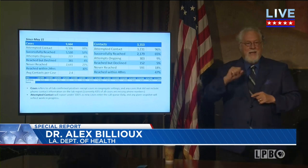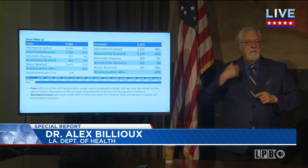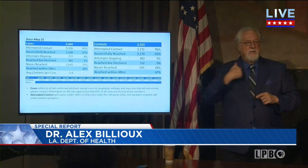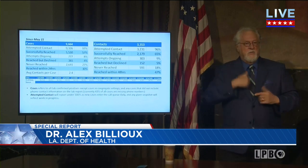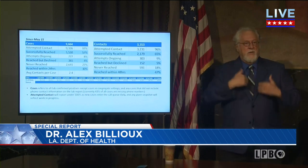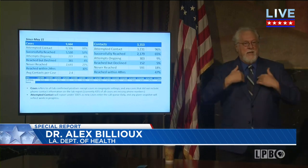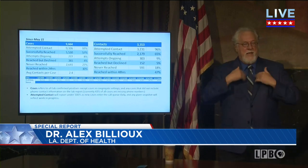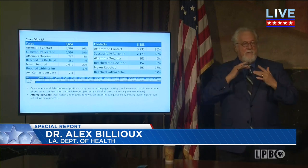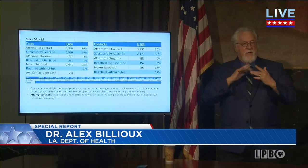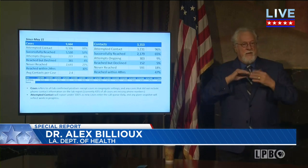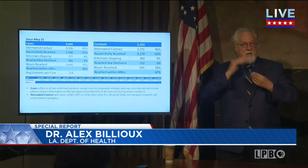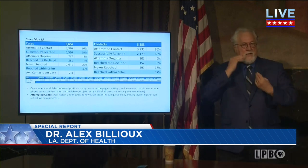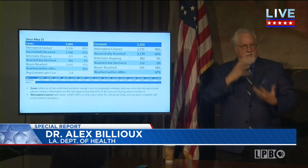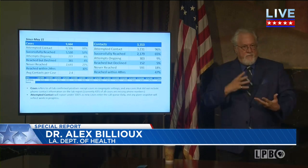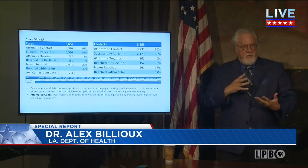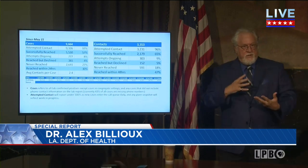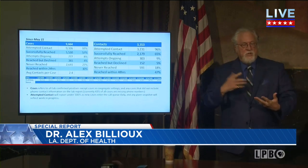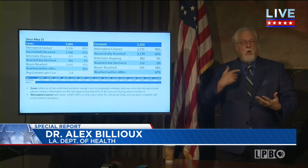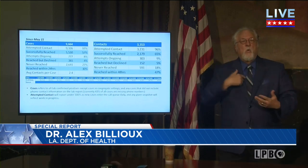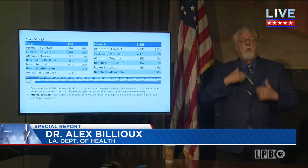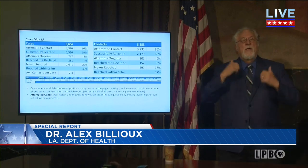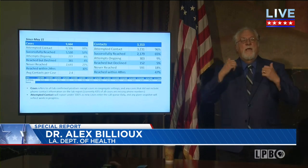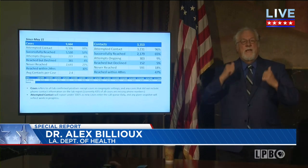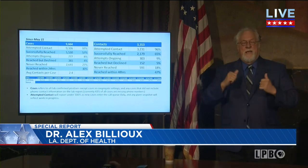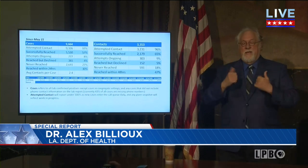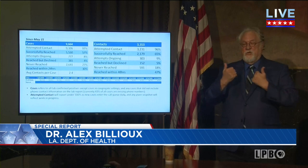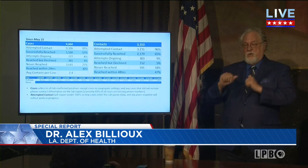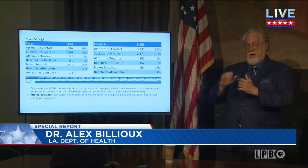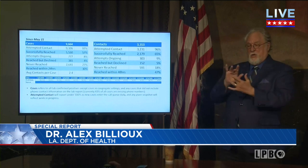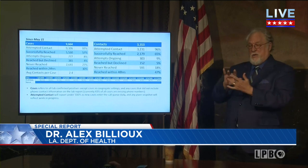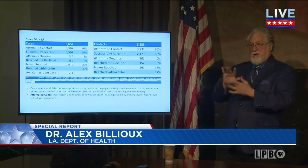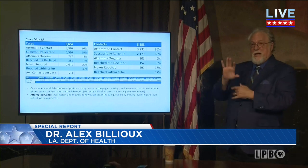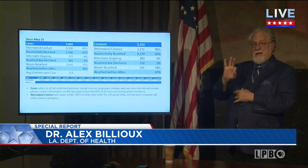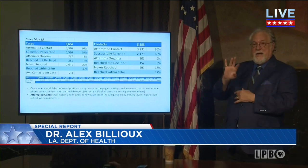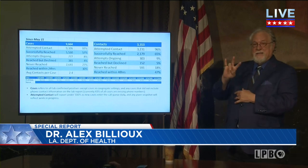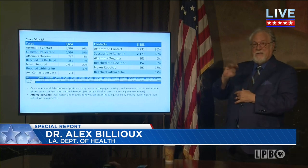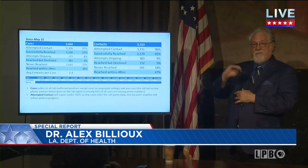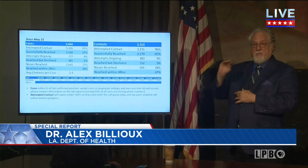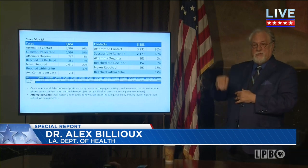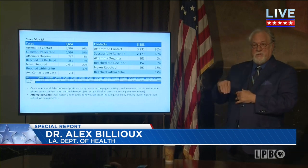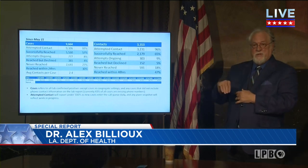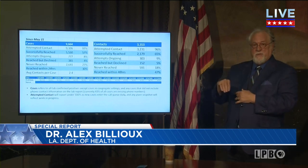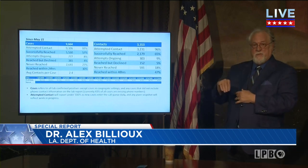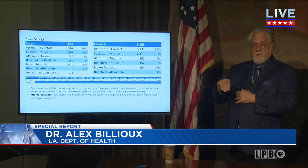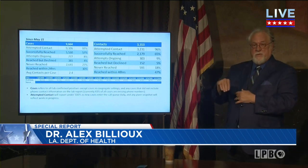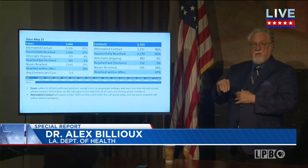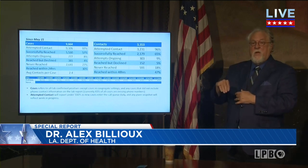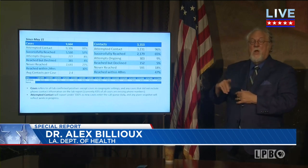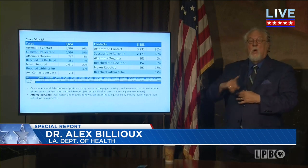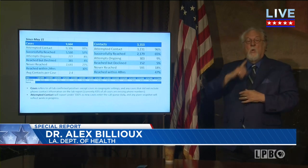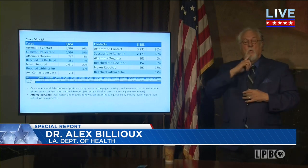YOU CAN'T NECESSARILY READ. THE POINT THAT I'LL MAKE IS OF THE CASES THAT WE HAVE CONTACT